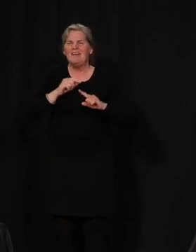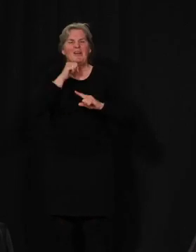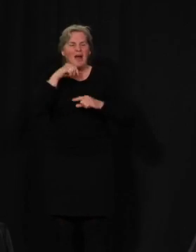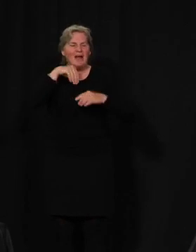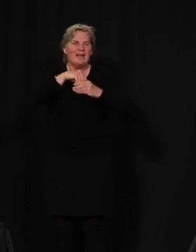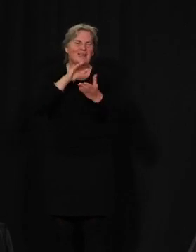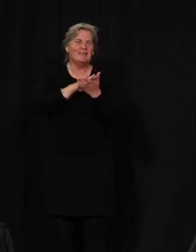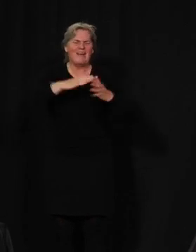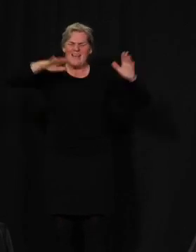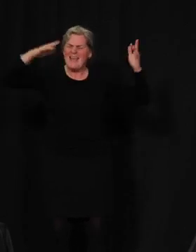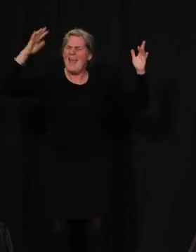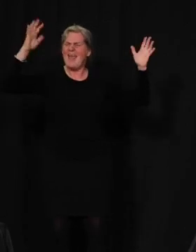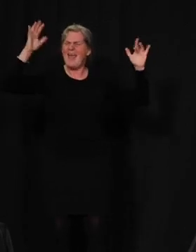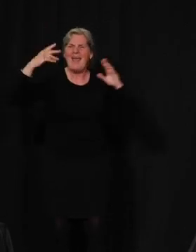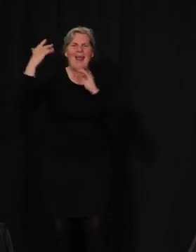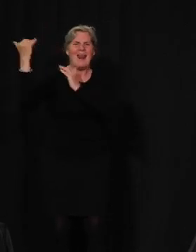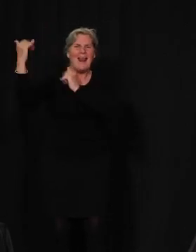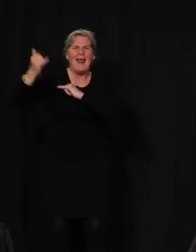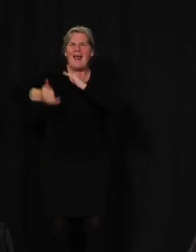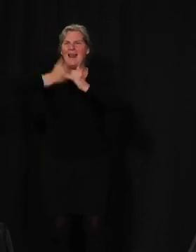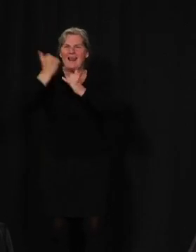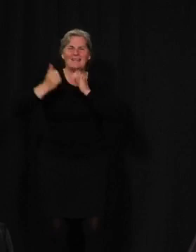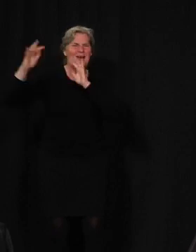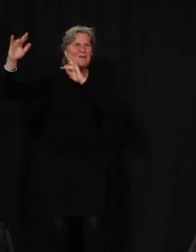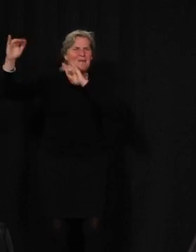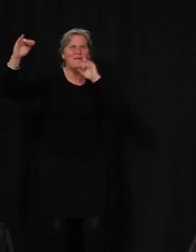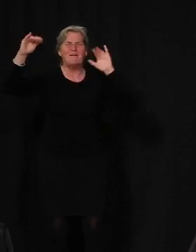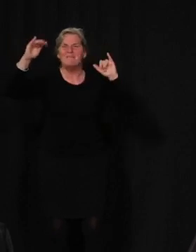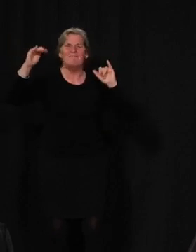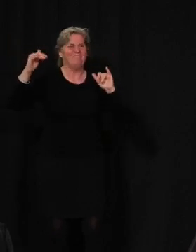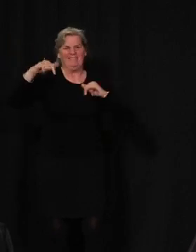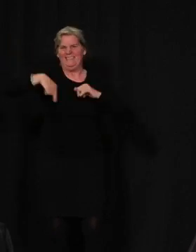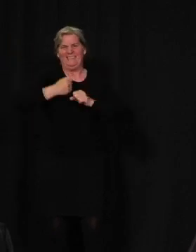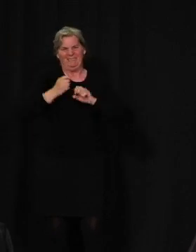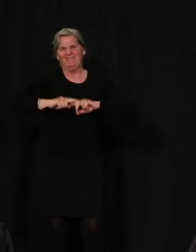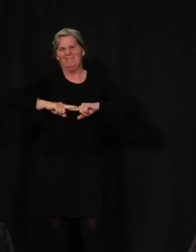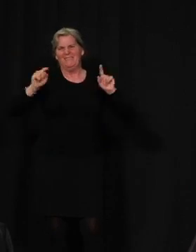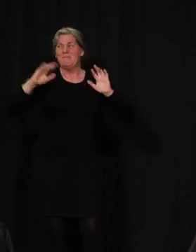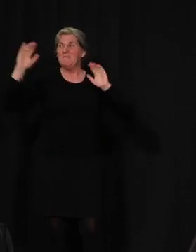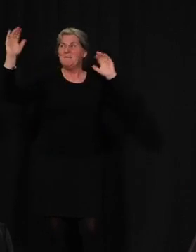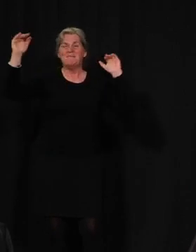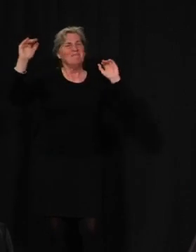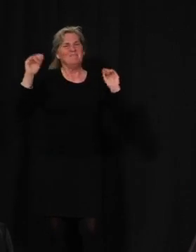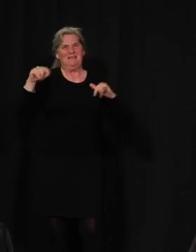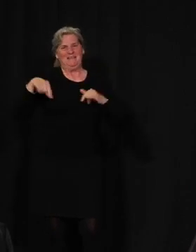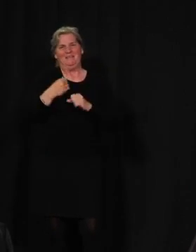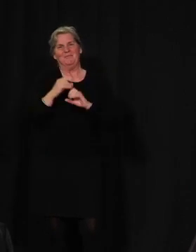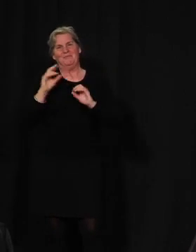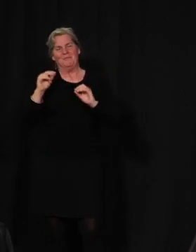school grounds for the last time for shouting goodbyes to friends and teachers. But even without those happy